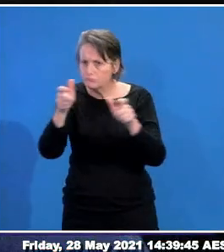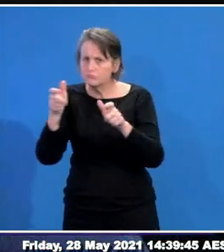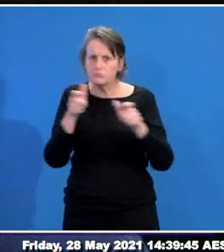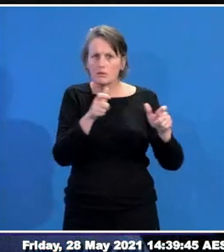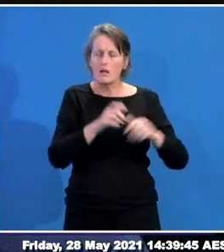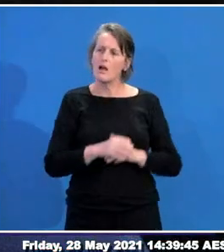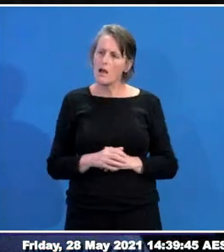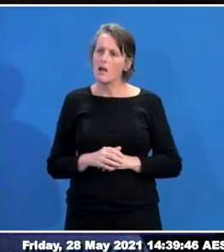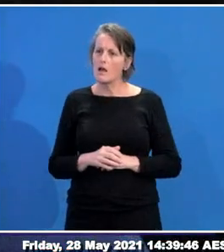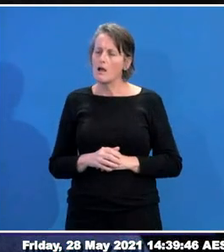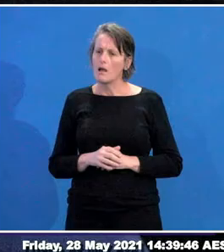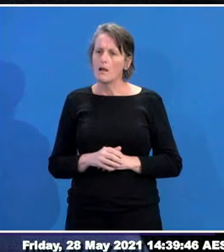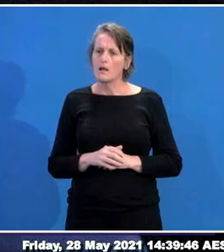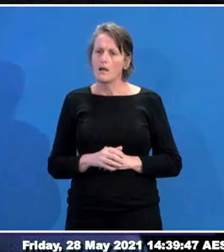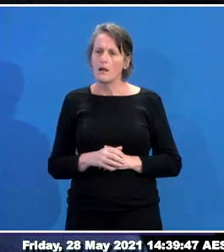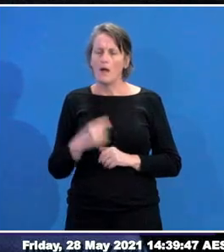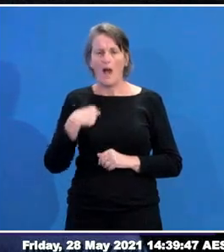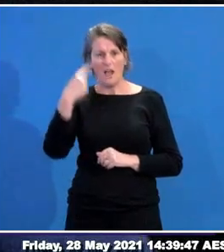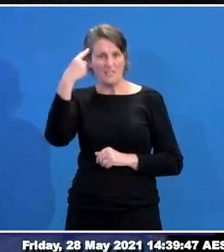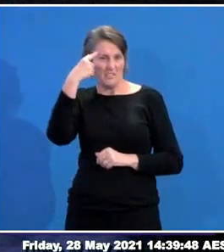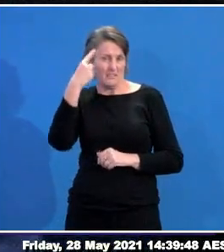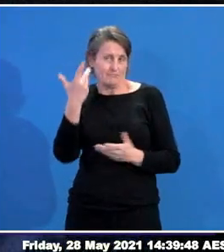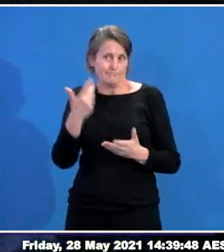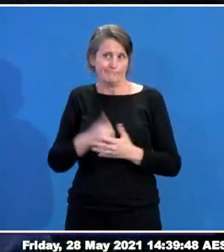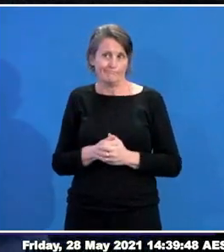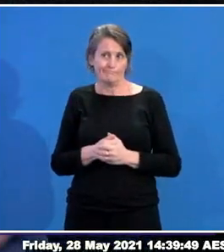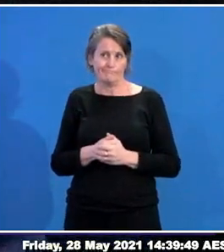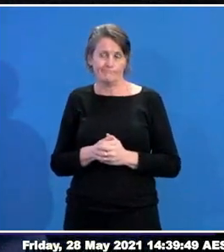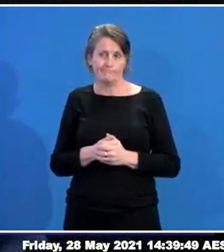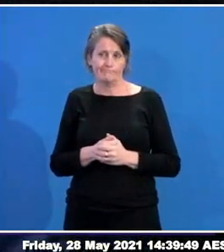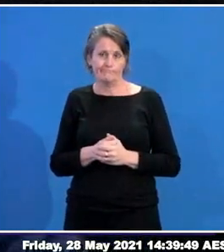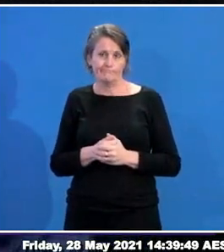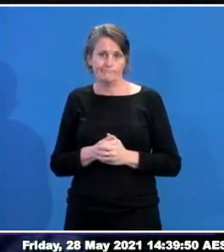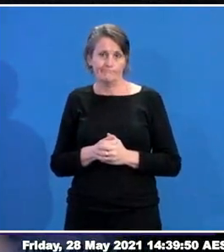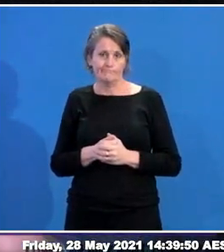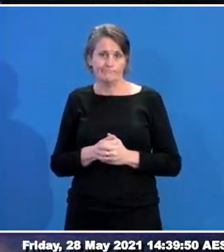Well, I think you would expect, in an emerging and evolving